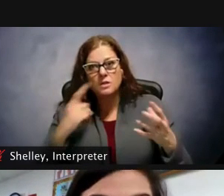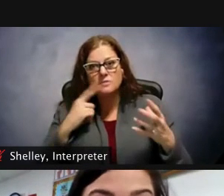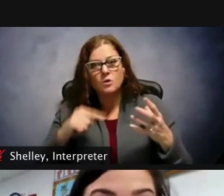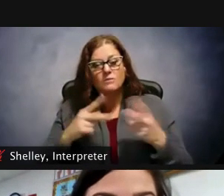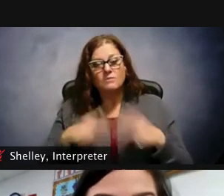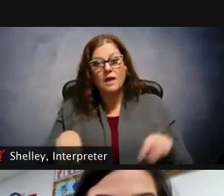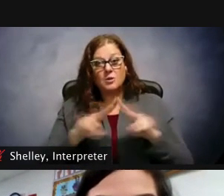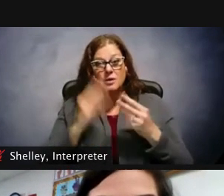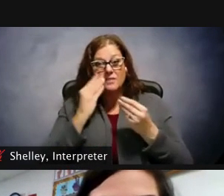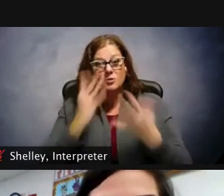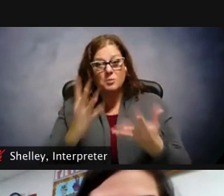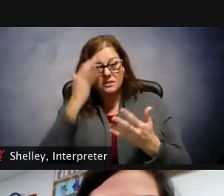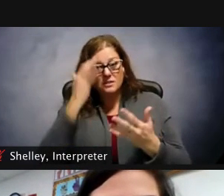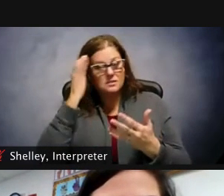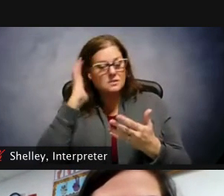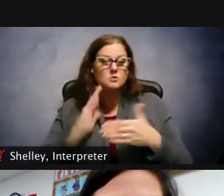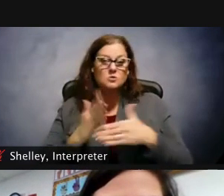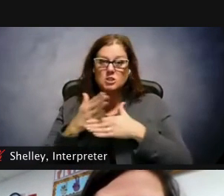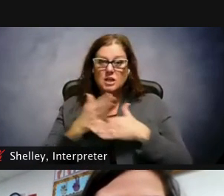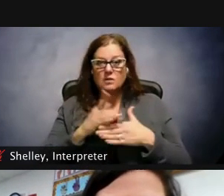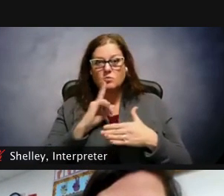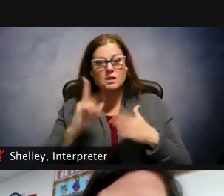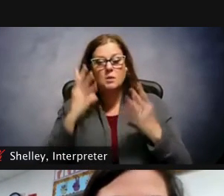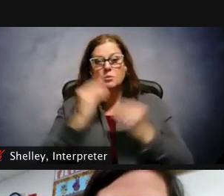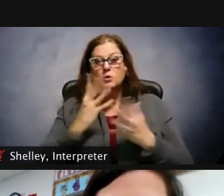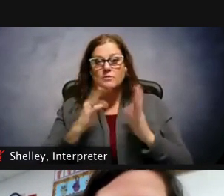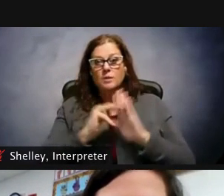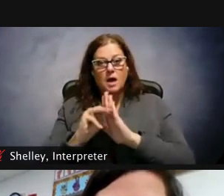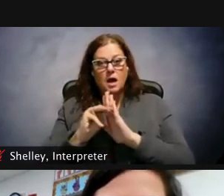information that you shared um it really is a beautiful model what Hillsborough has.